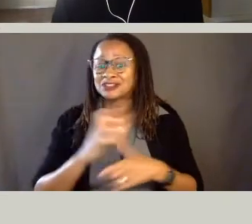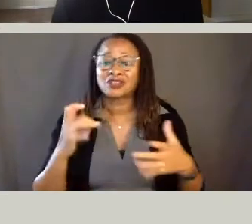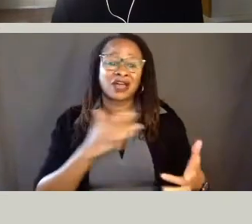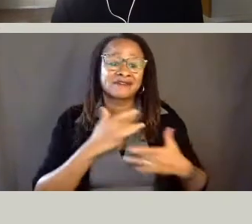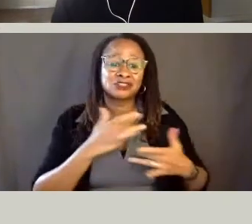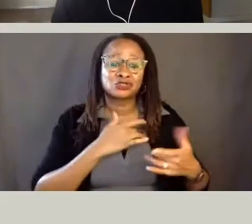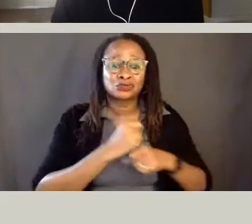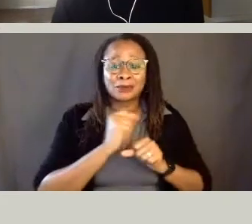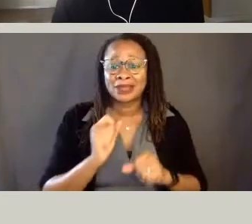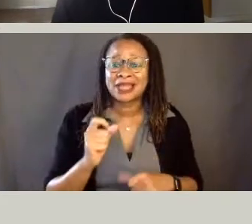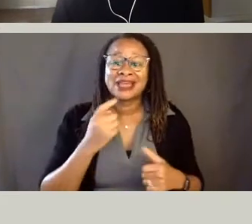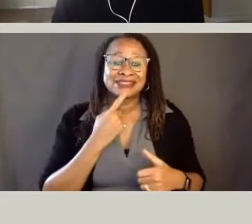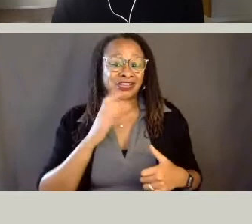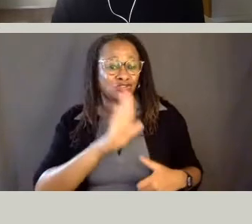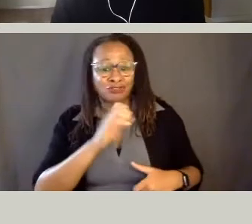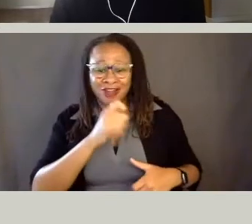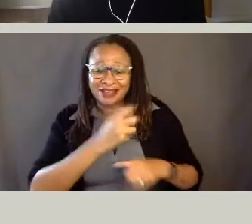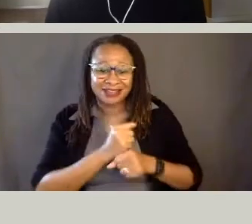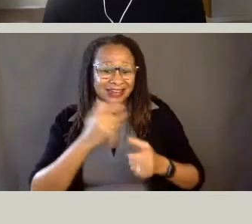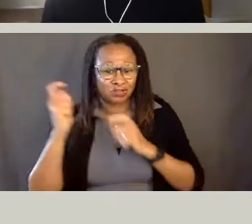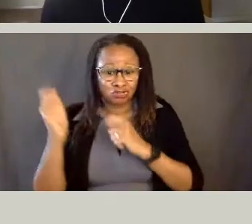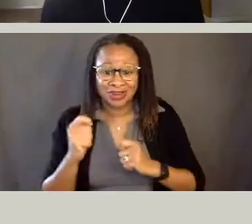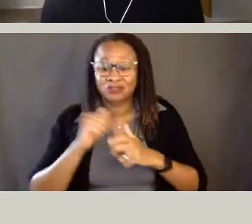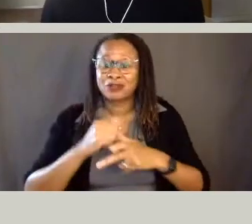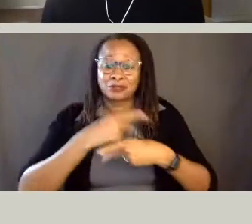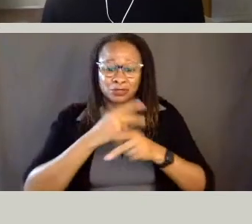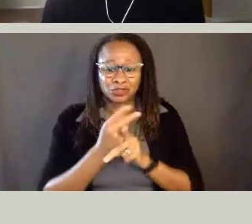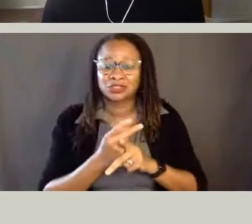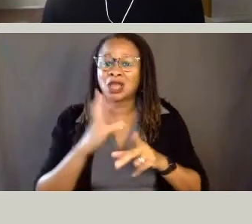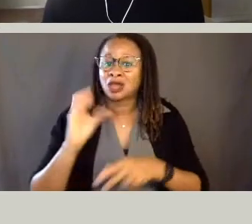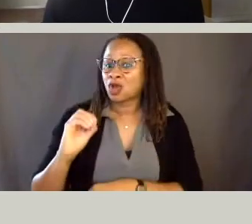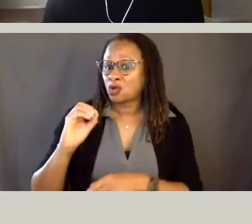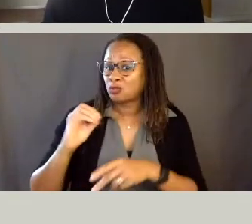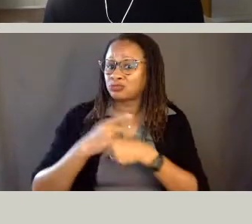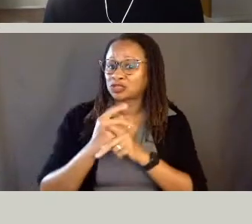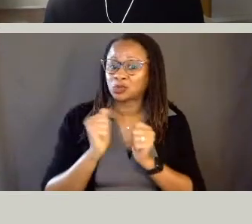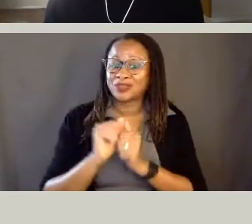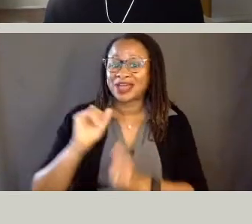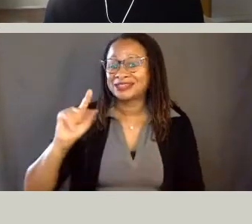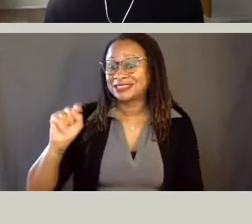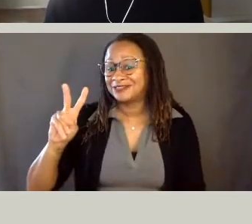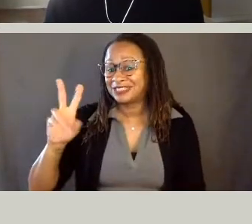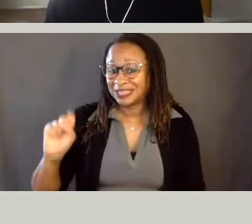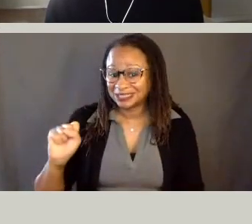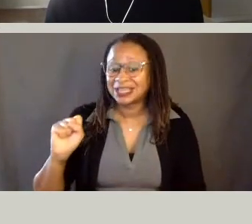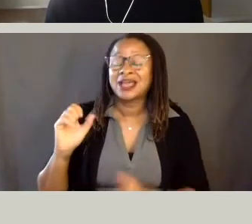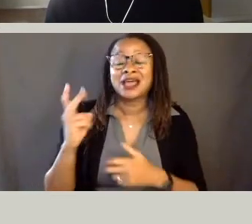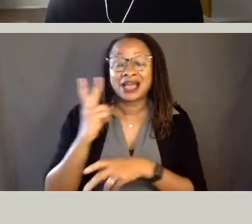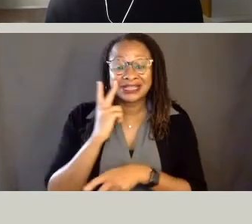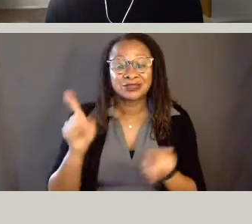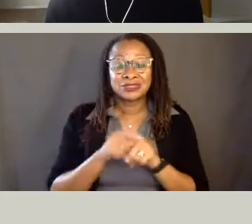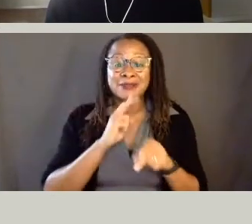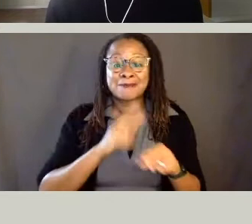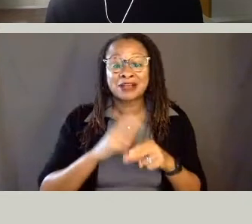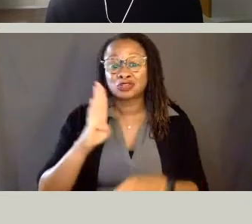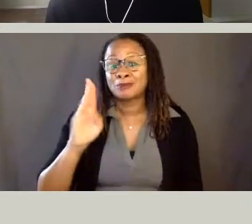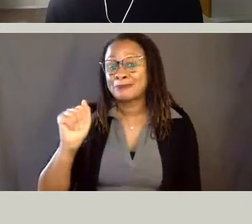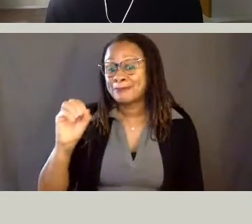and I say, you're not getting a grant, you're in production, co-production with ITVS. So there are all these, as you as you mentioned Bao, there are some limitations